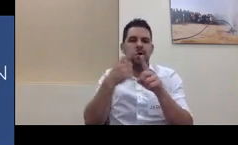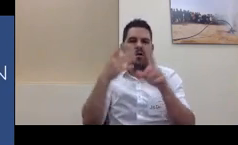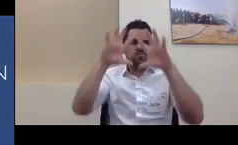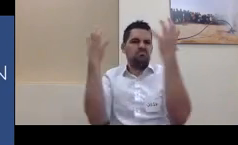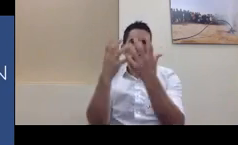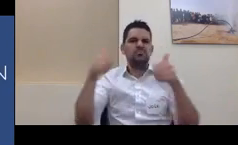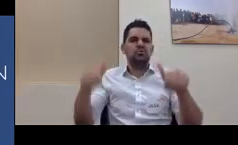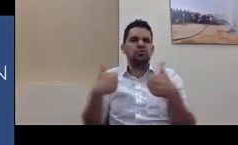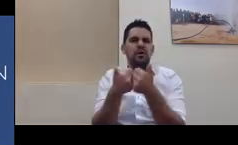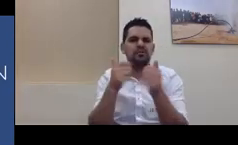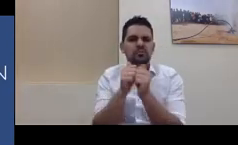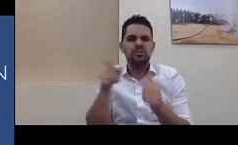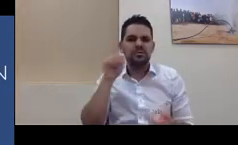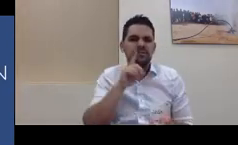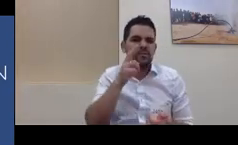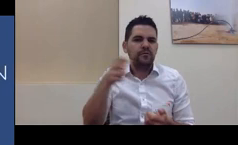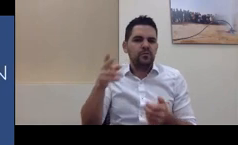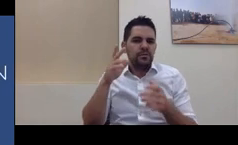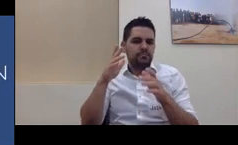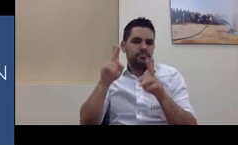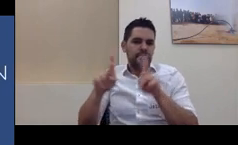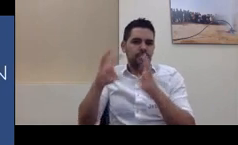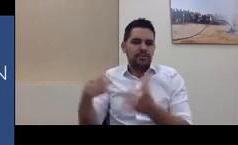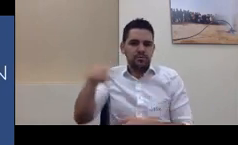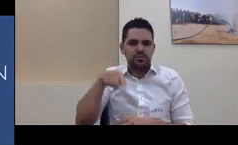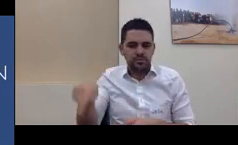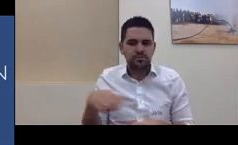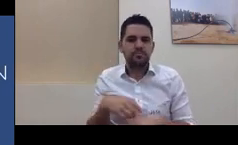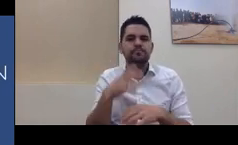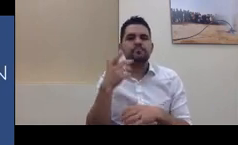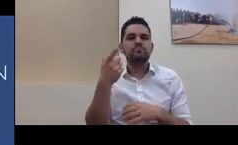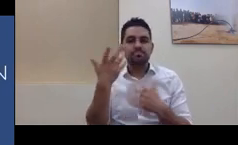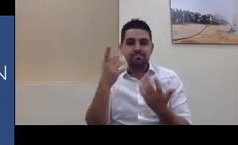again, touch on just the challenge with the deaf and hard of hearing community.